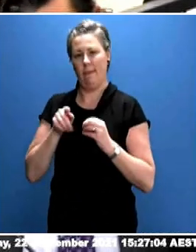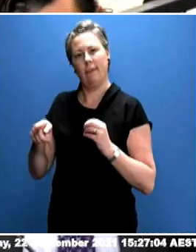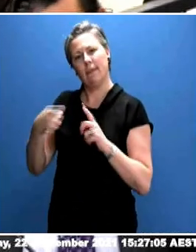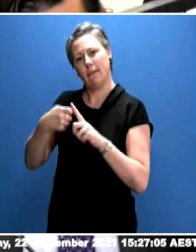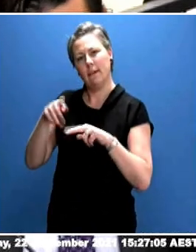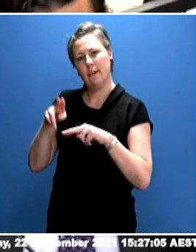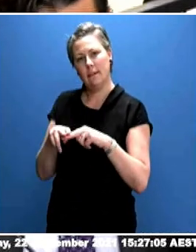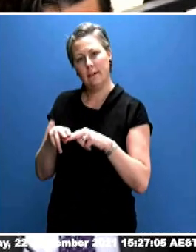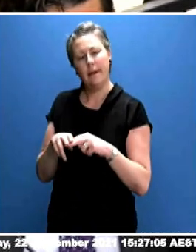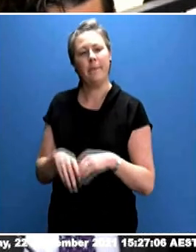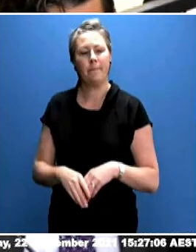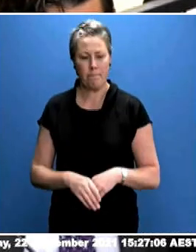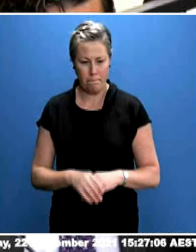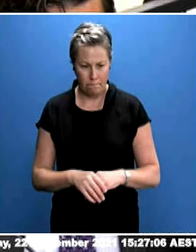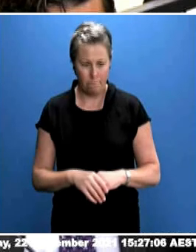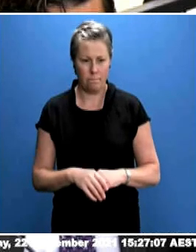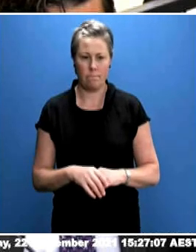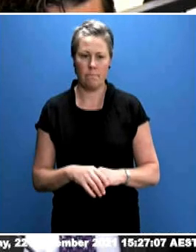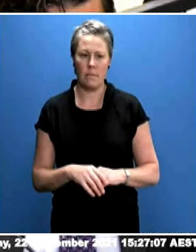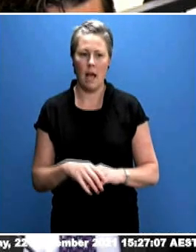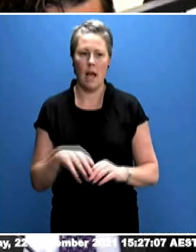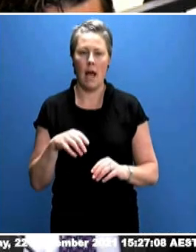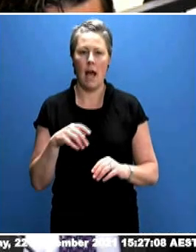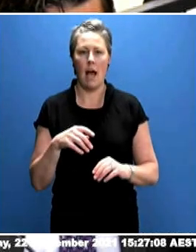We have a slightly different title for our newly-appointed